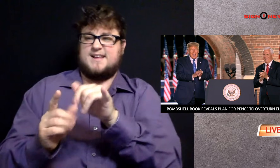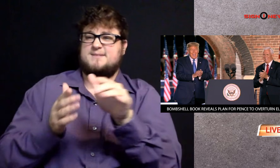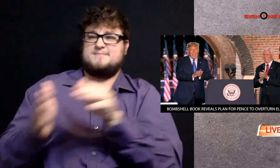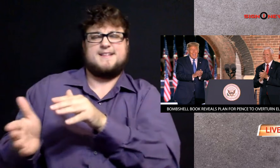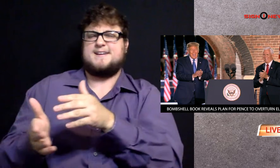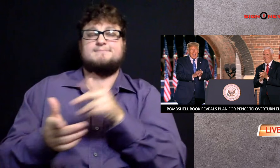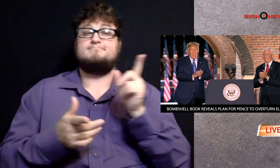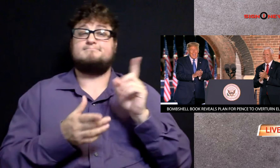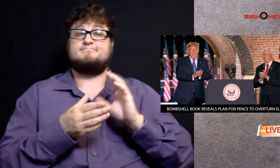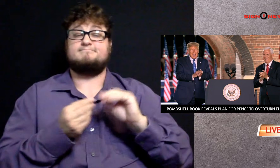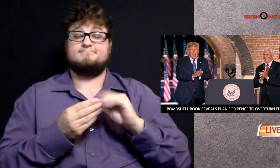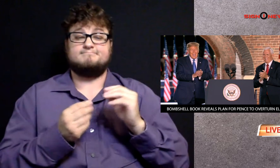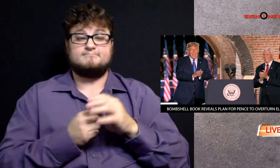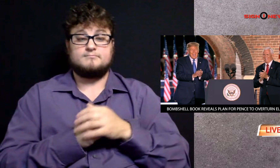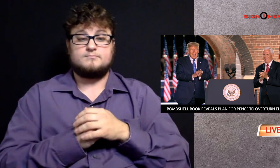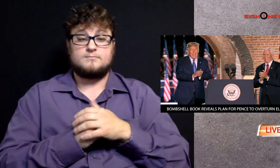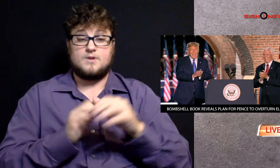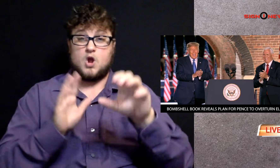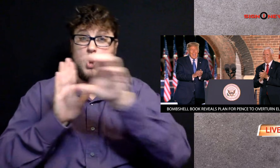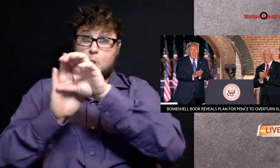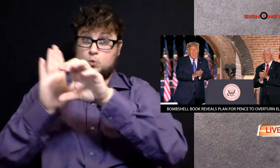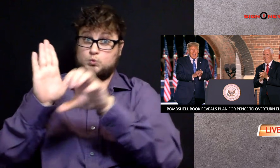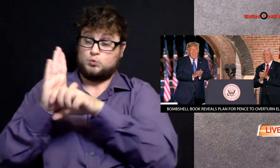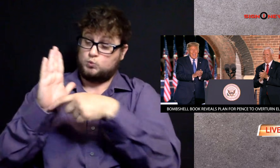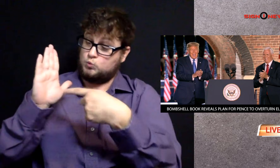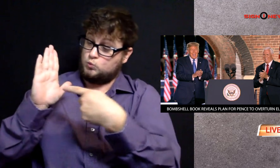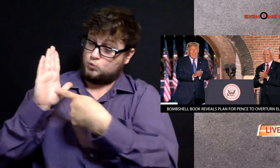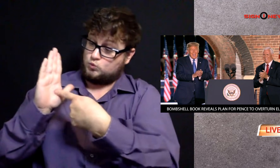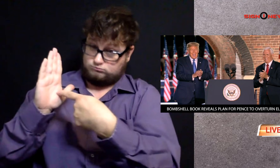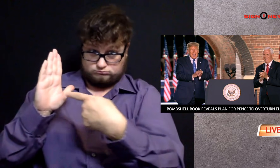in the end plants refused to go along with the plan